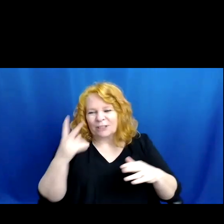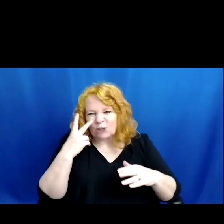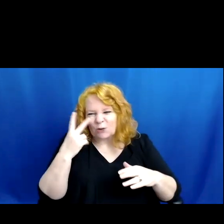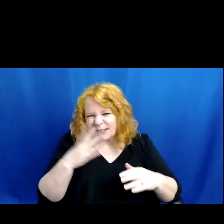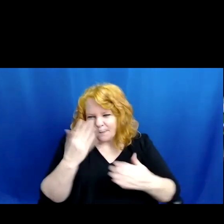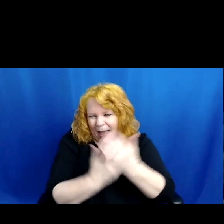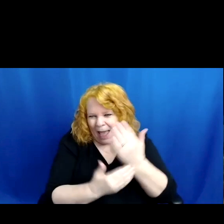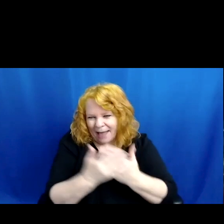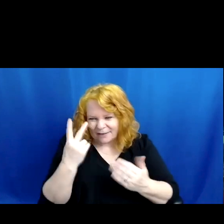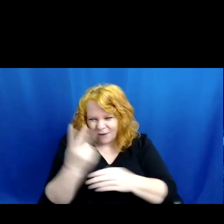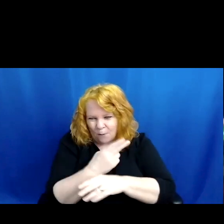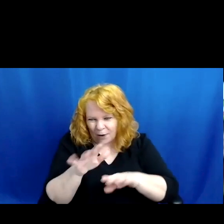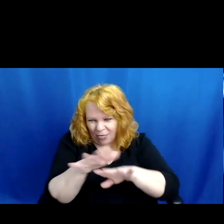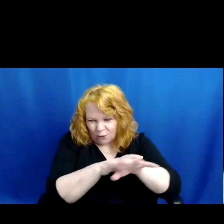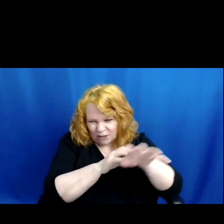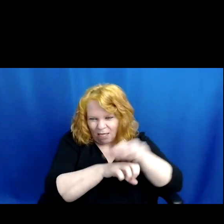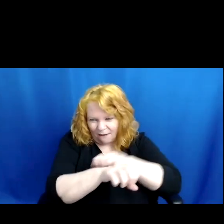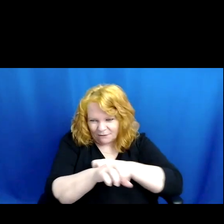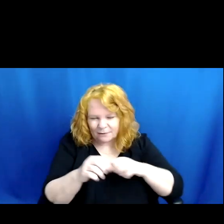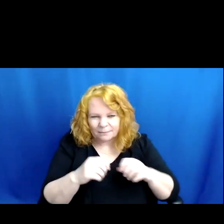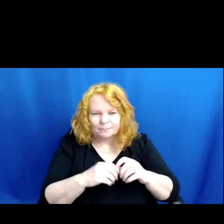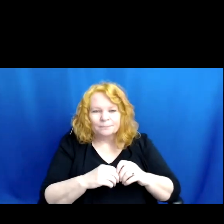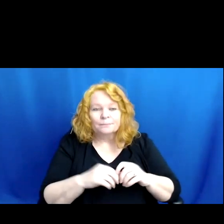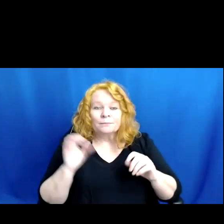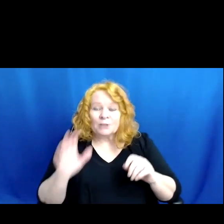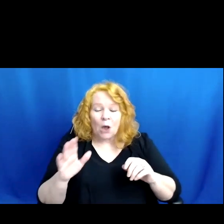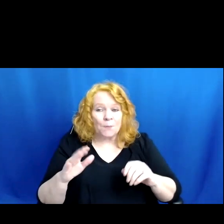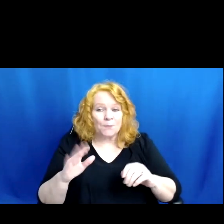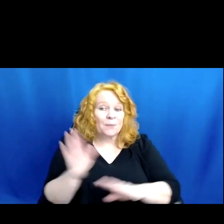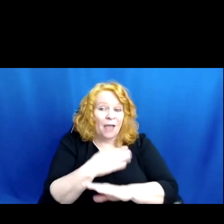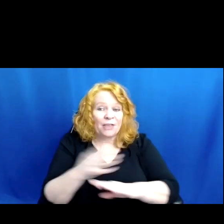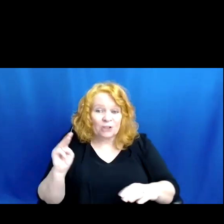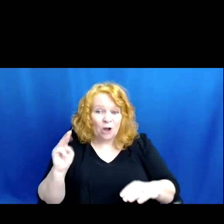the pom-pom gloves. Okay. So the song with Marvin, I’ll do it without holding on to Marvin so I can show you actions.